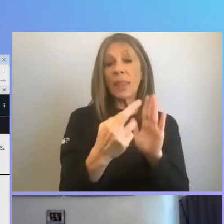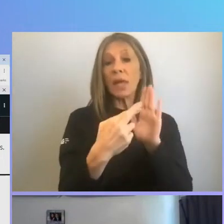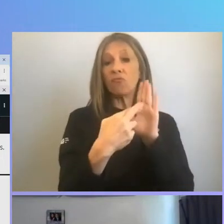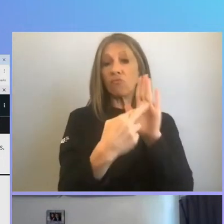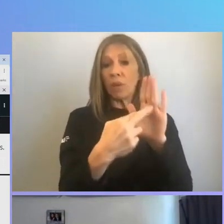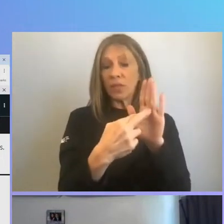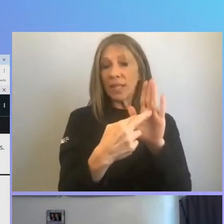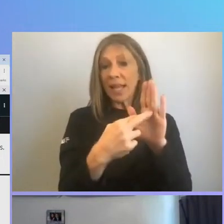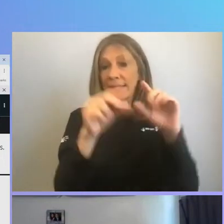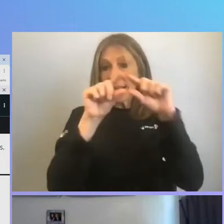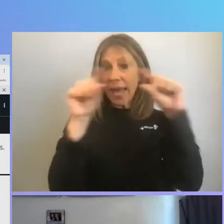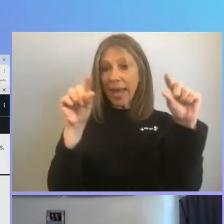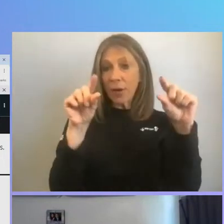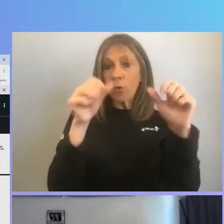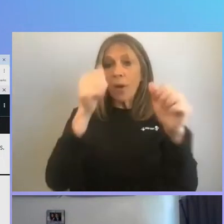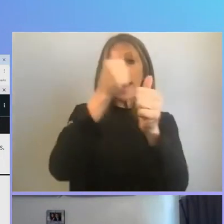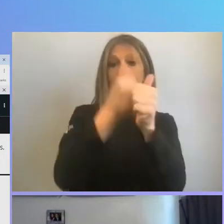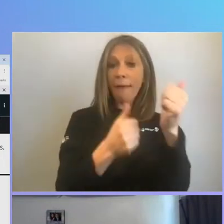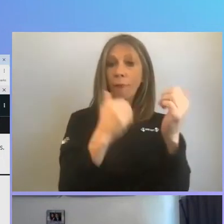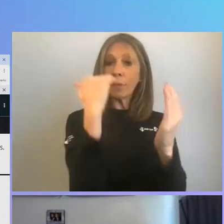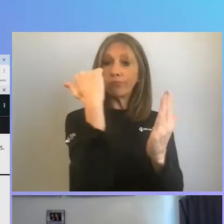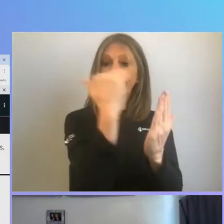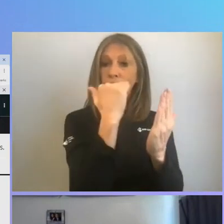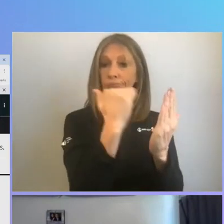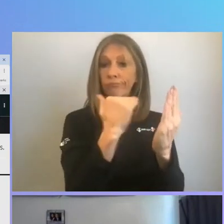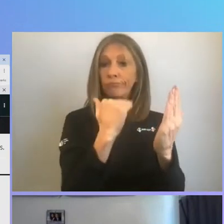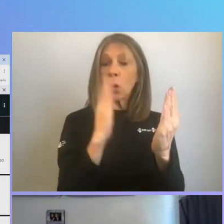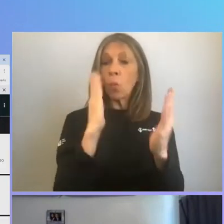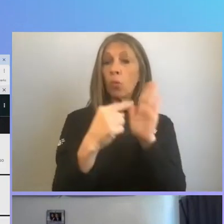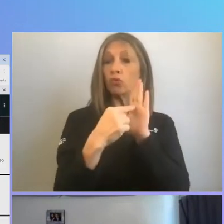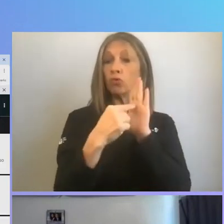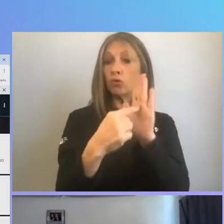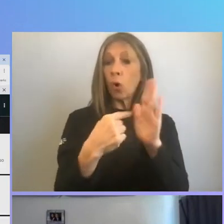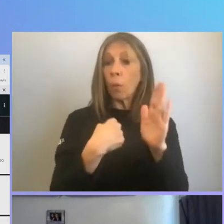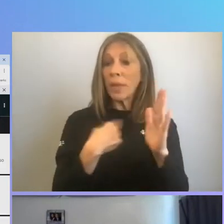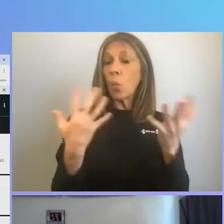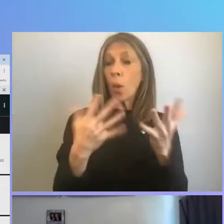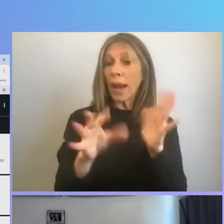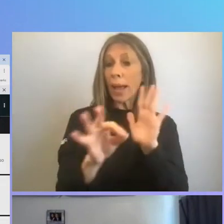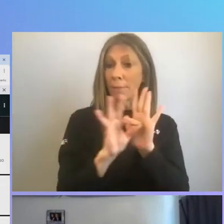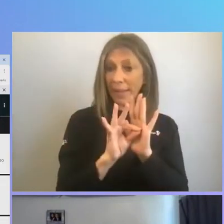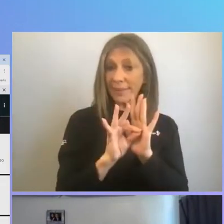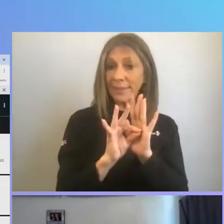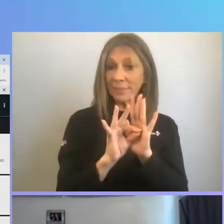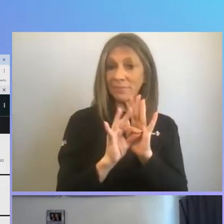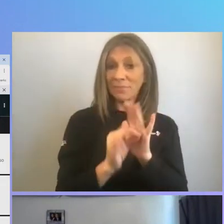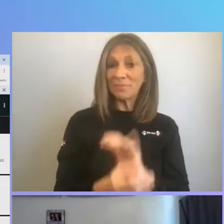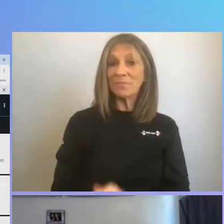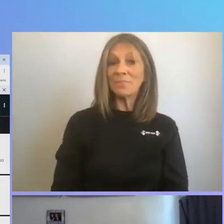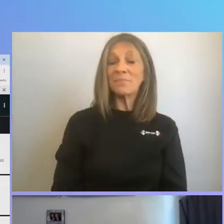and every step of the way. The tool is actually showing me on the screen what I have selected. Did we miss any lists? Is the